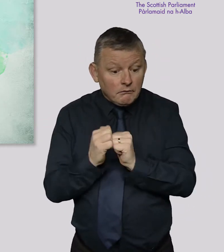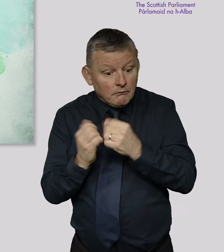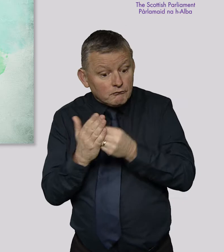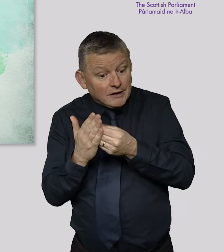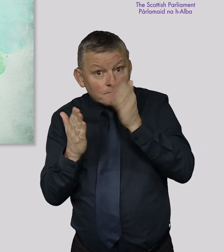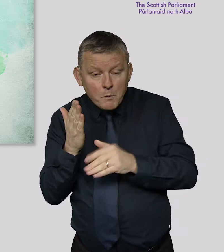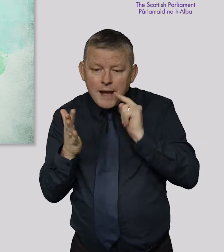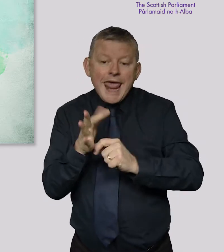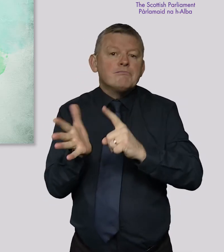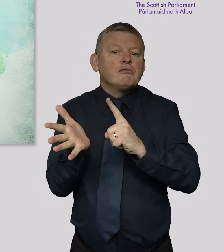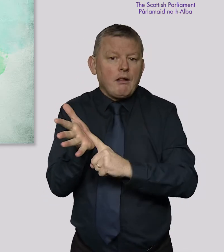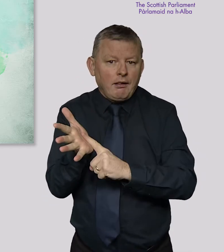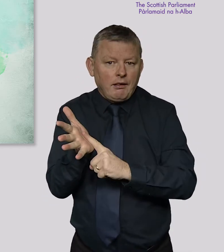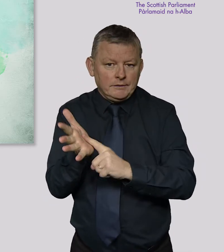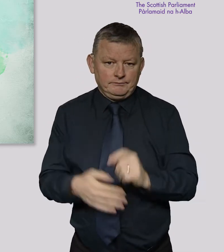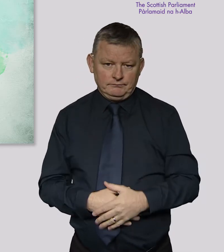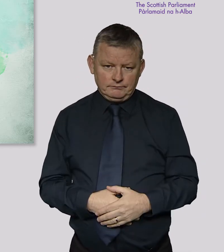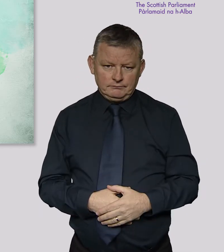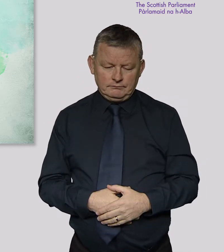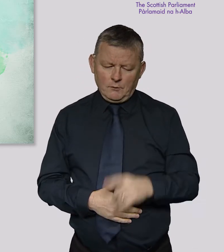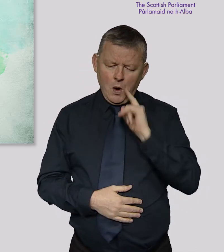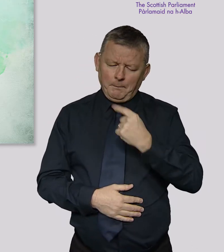The agreed rate will apply from April.